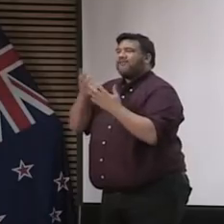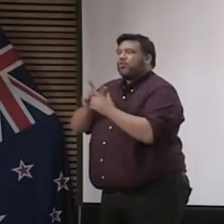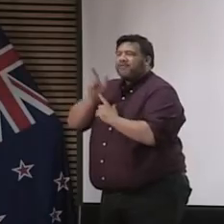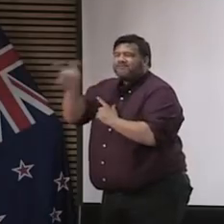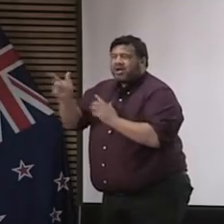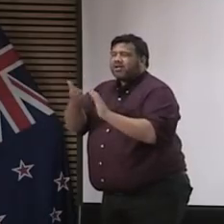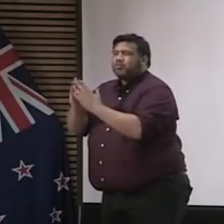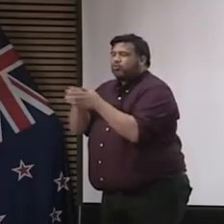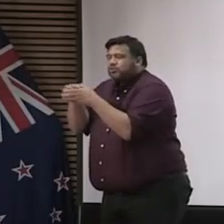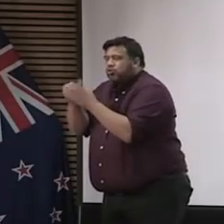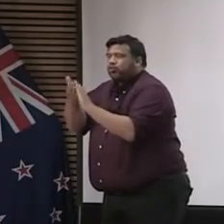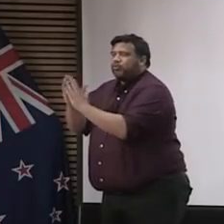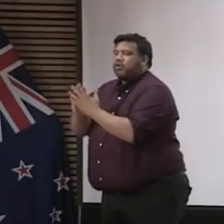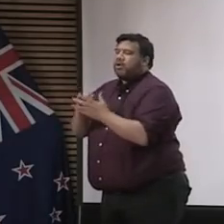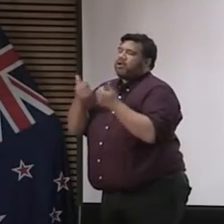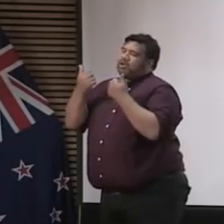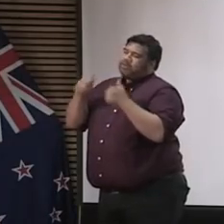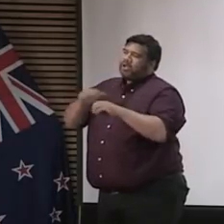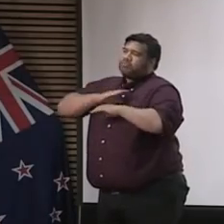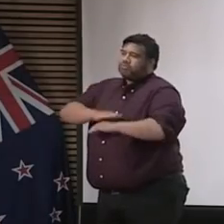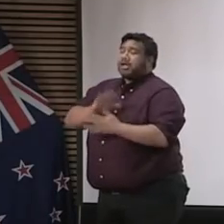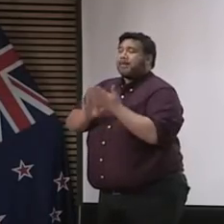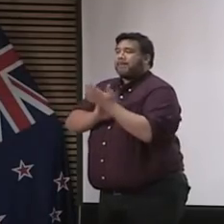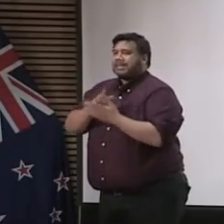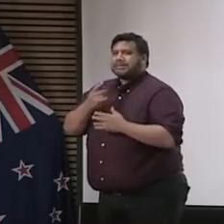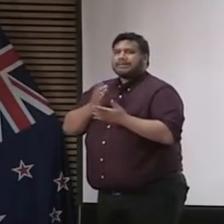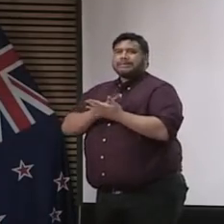This provides those with an opportunity to be tested, those who are there as well as